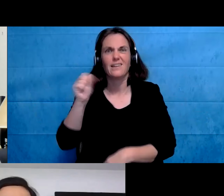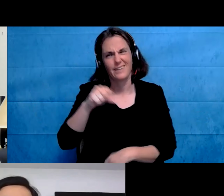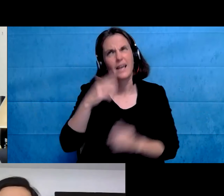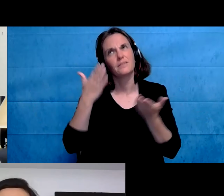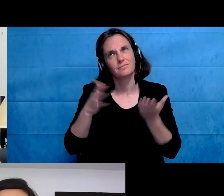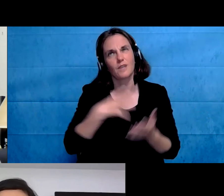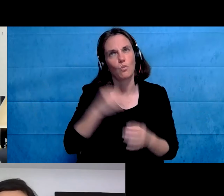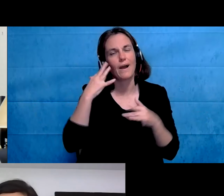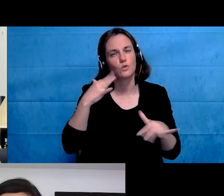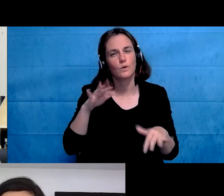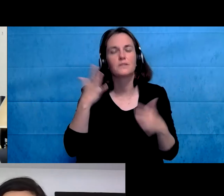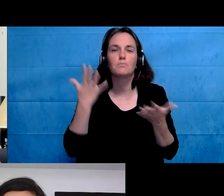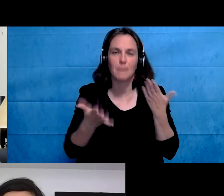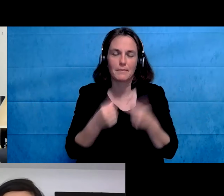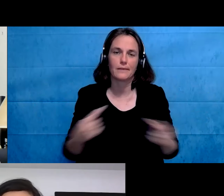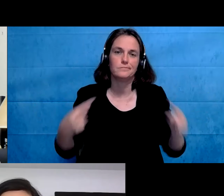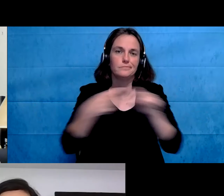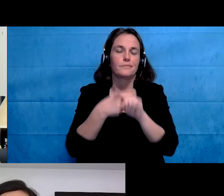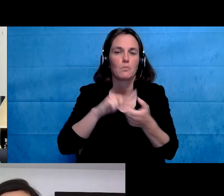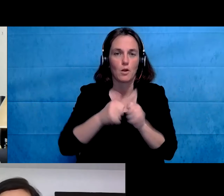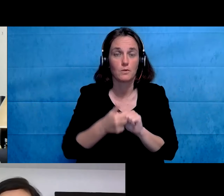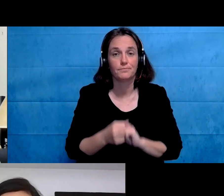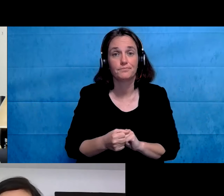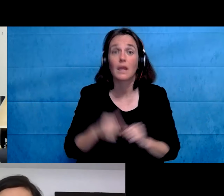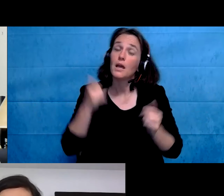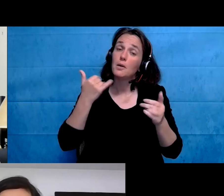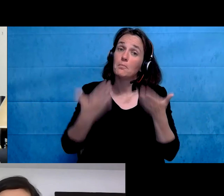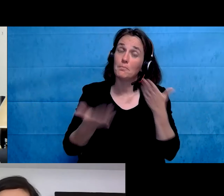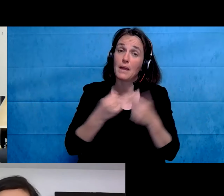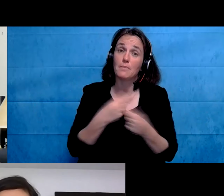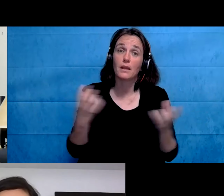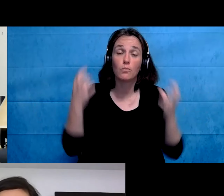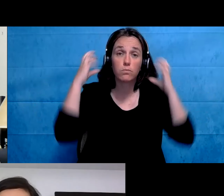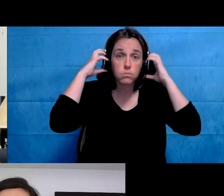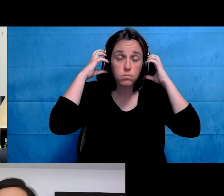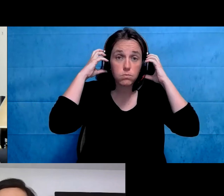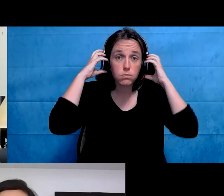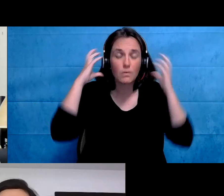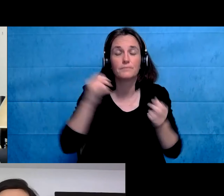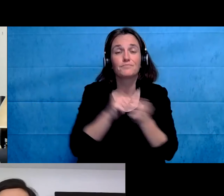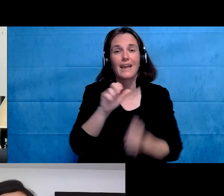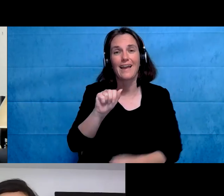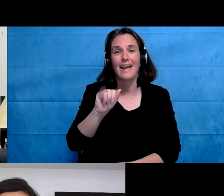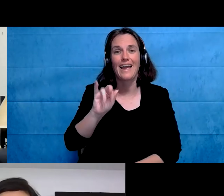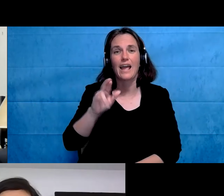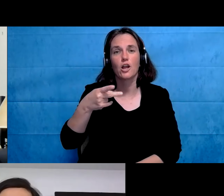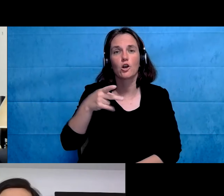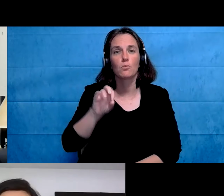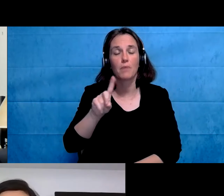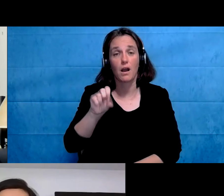I really employ people to use headphones. AirPods these days have a noise cancellation feature, or you can have them just wear their own headphones